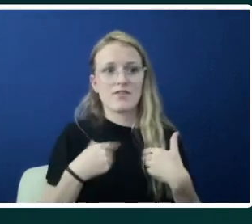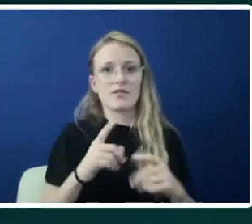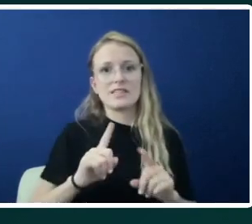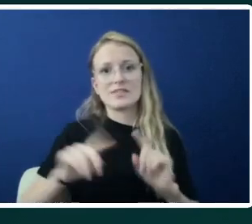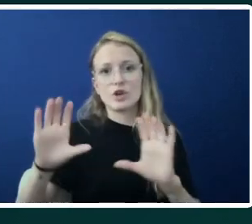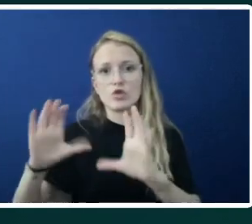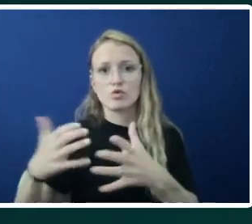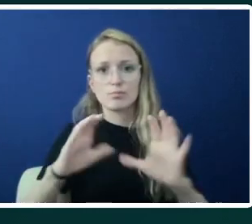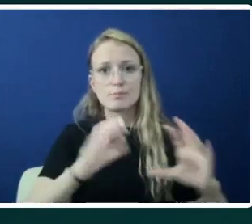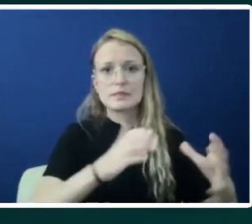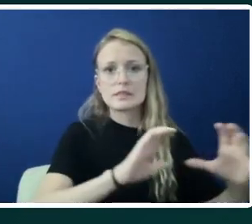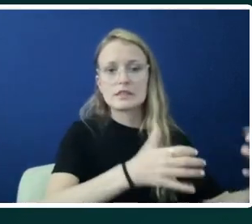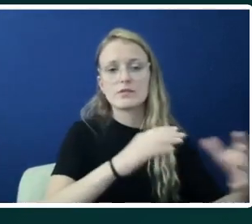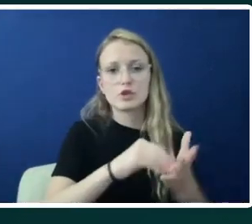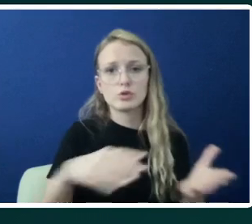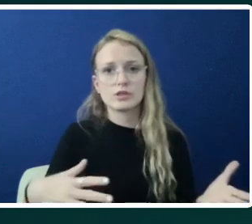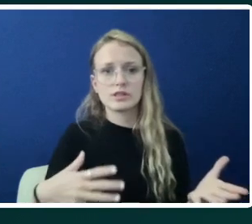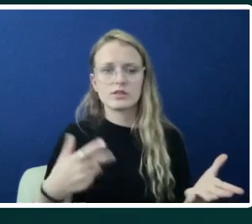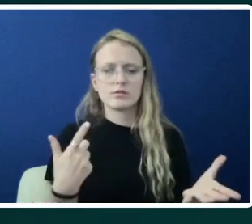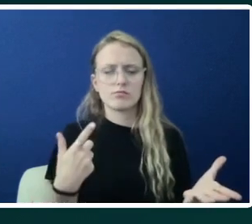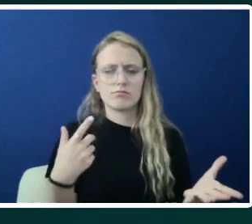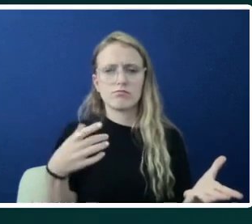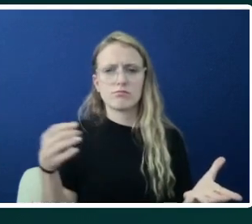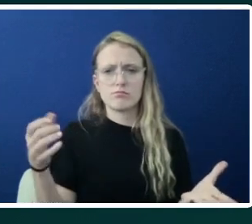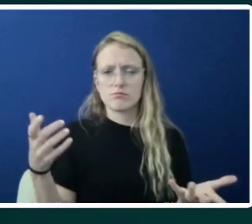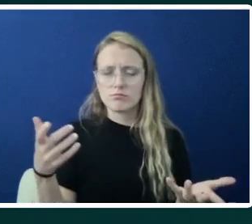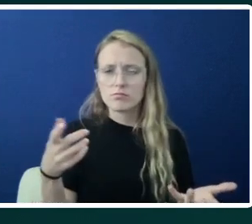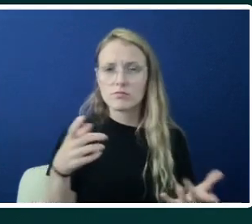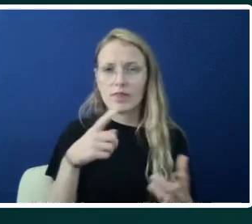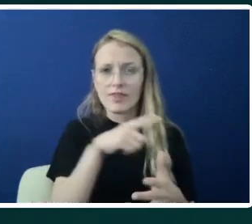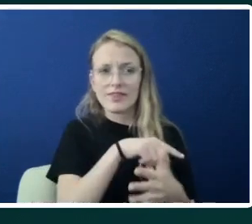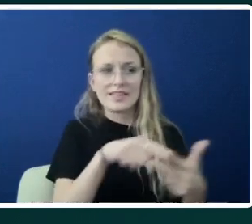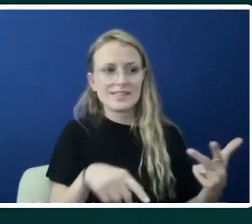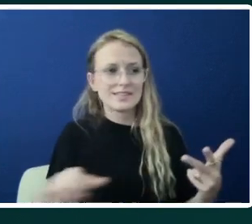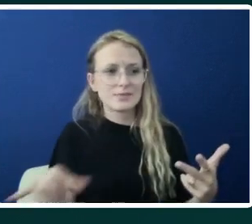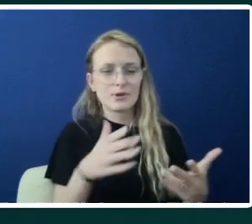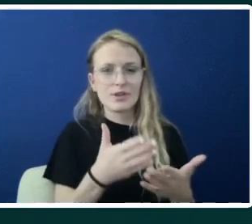I think that, you know, these similar things, when you're having dialogue with each other,